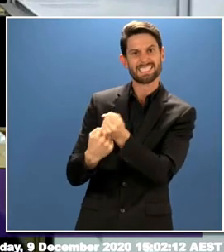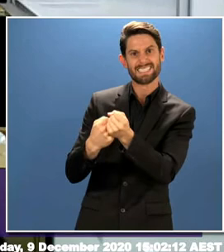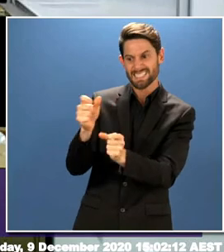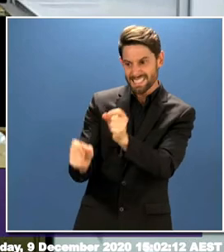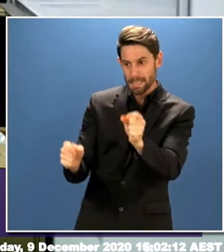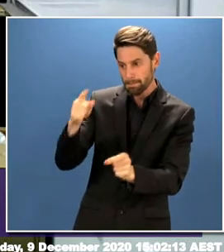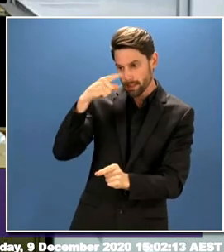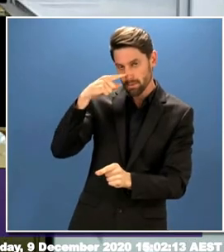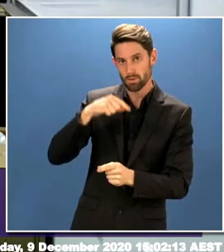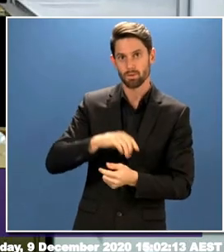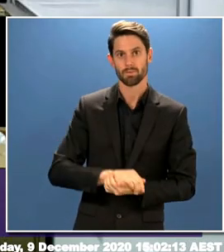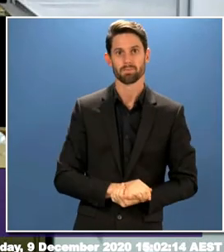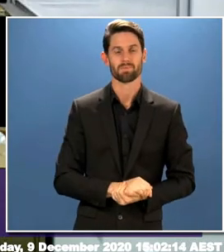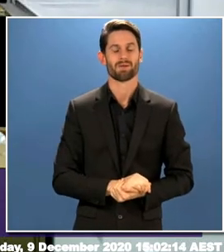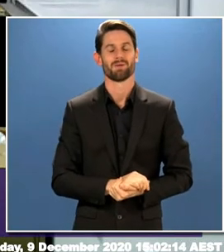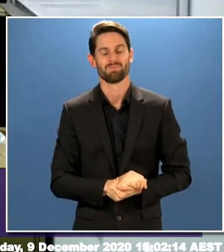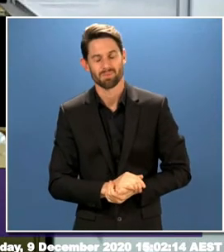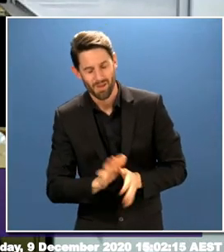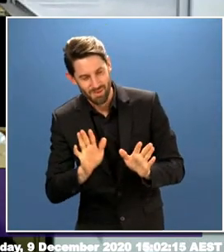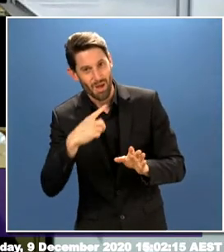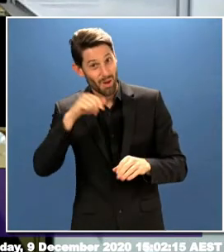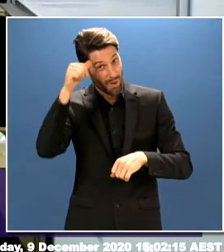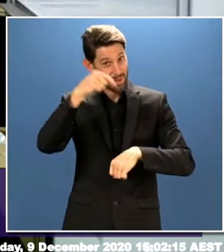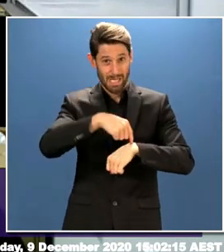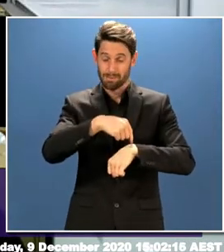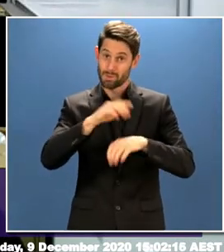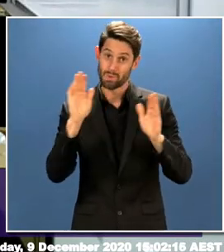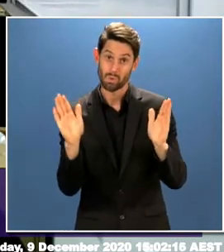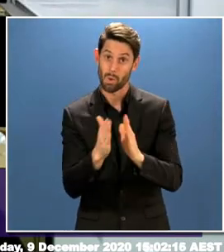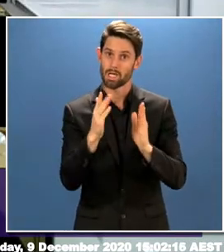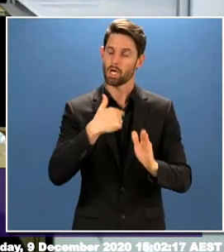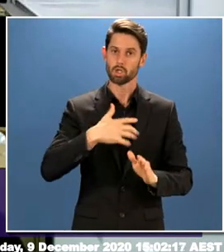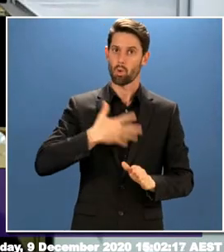Now we don't have a lot of time, but I don't want you to feel rushed.